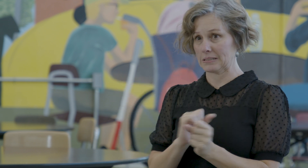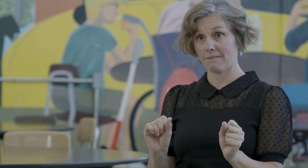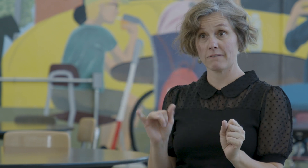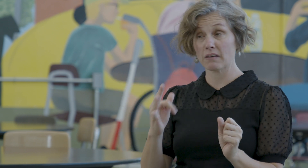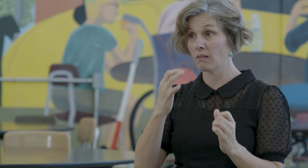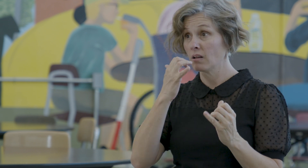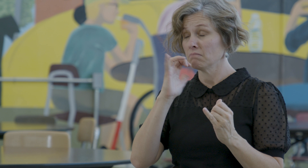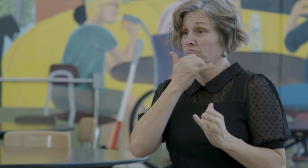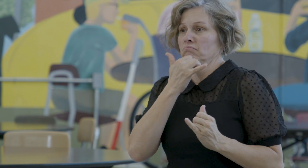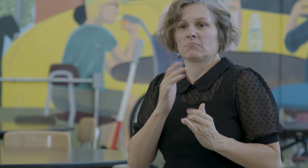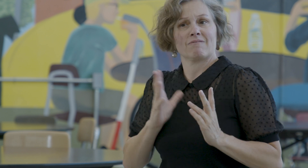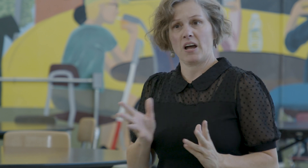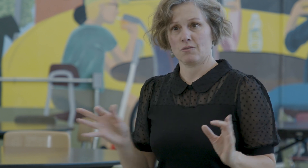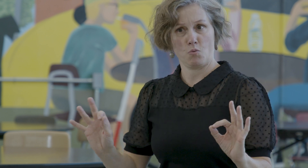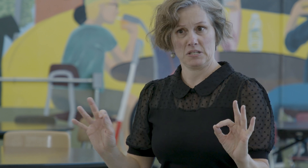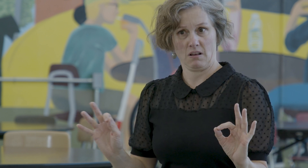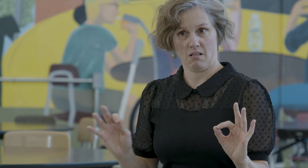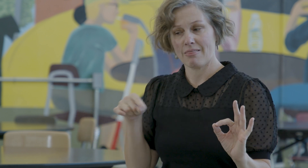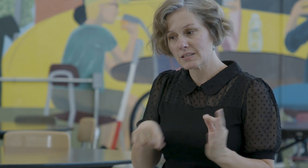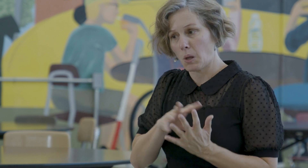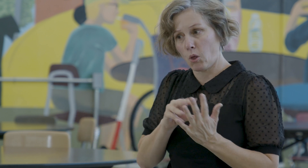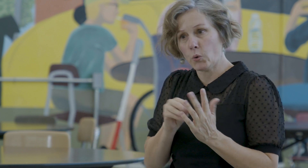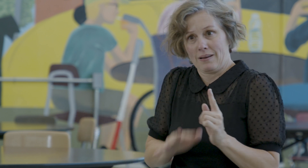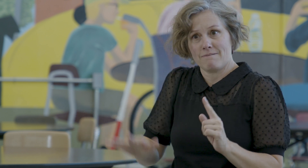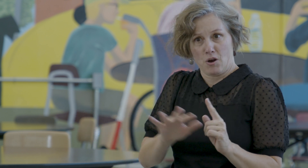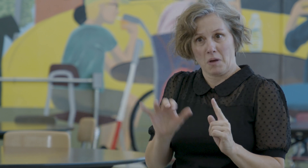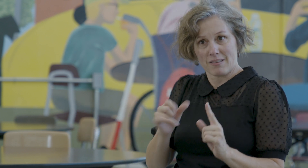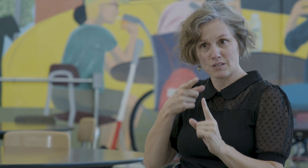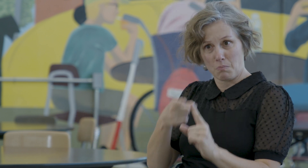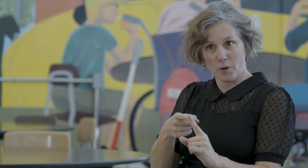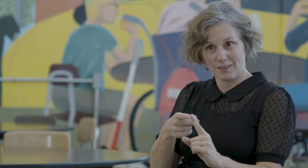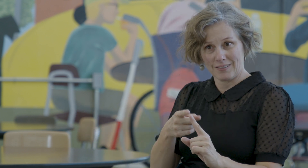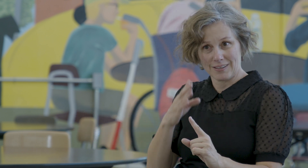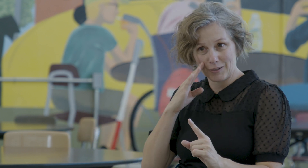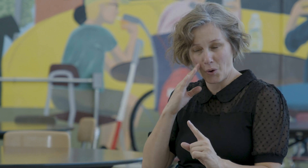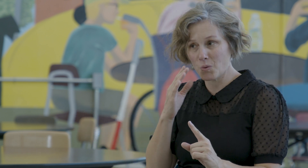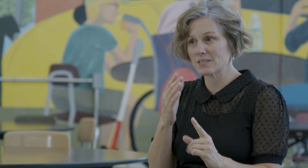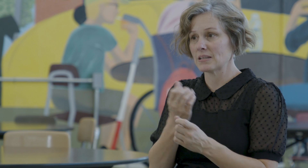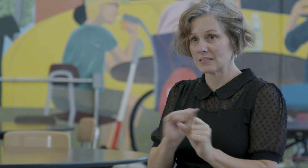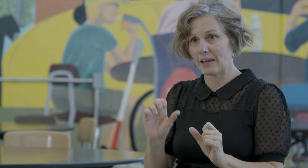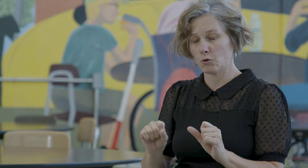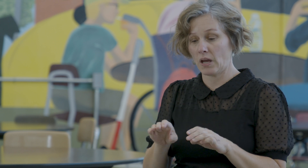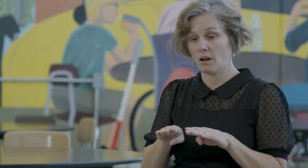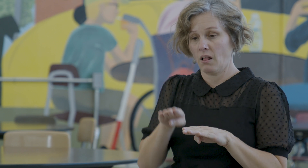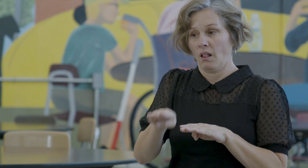The students can feel safe to even make mistakes. Mistakes are an expected part of the learning process.